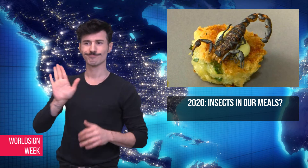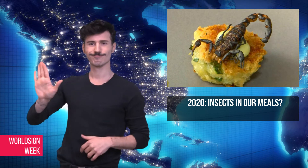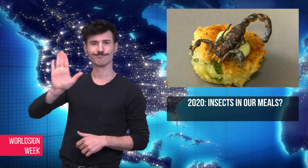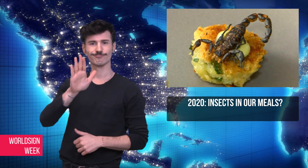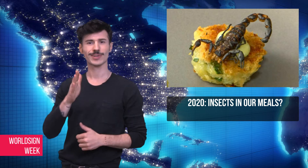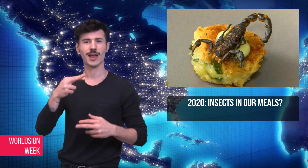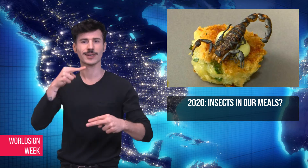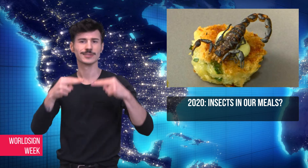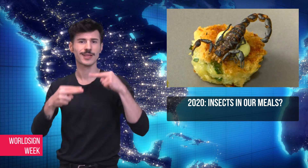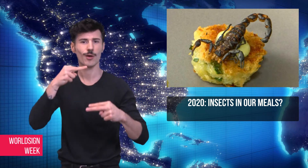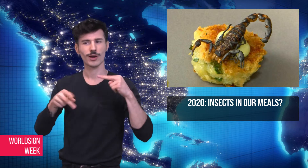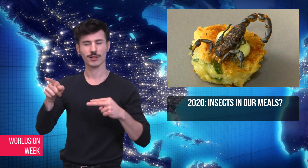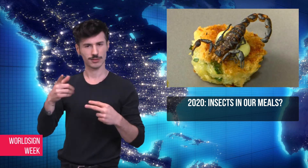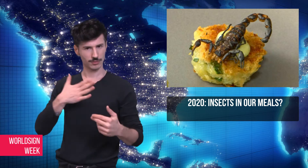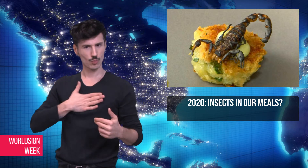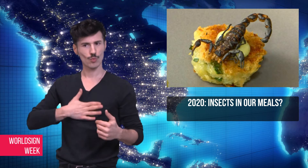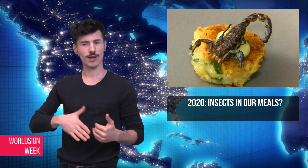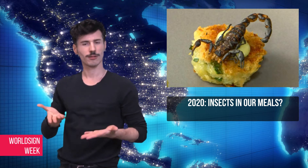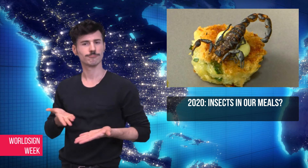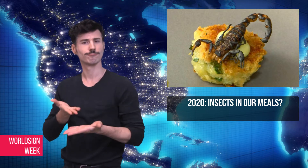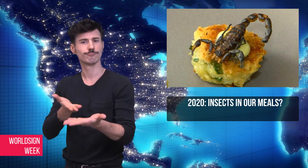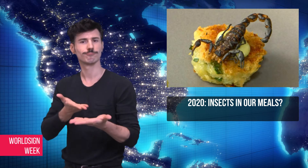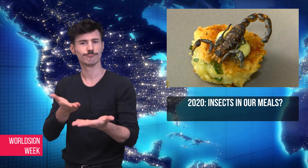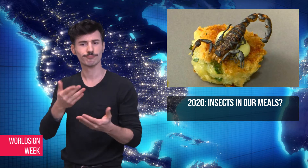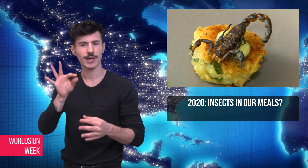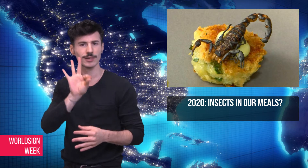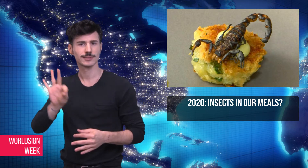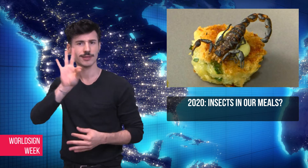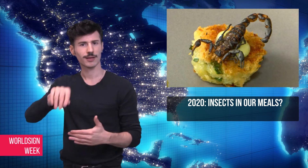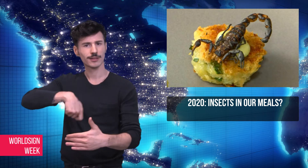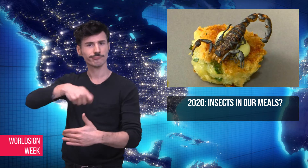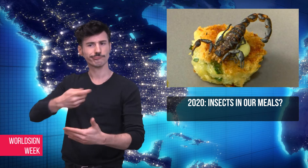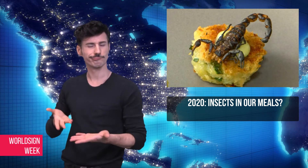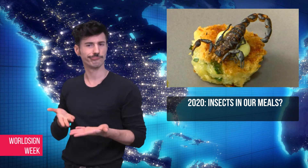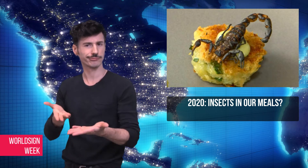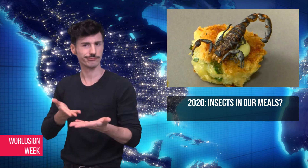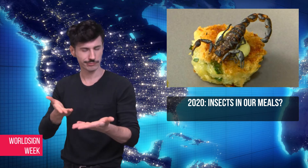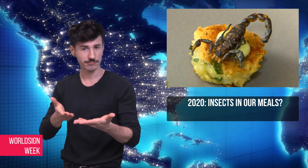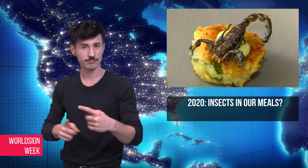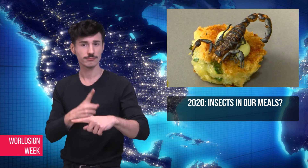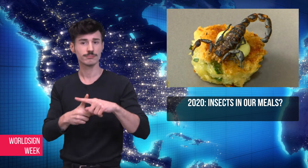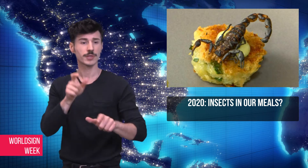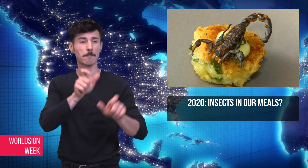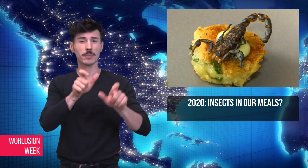serving insects at their restaurants, and interest